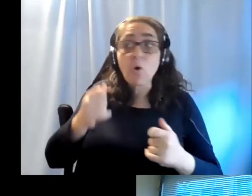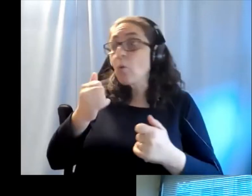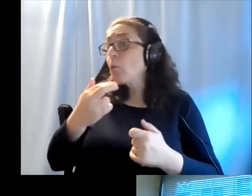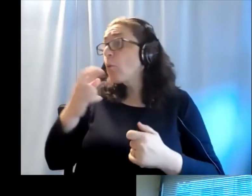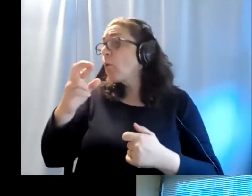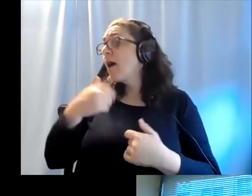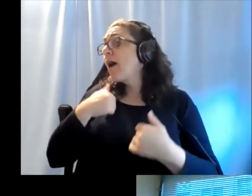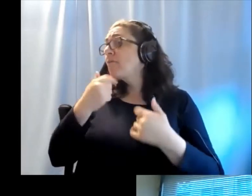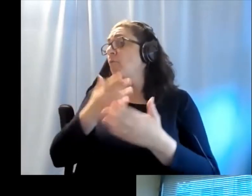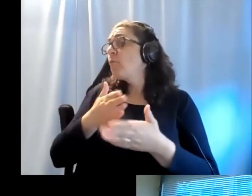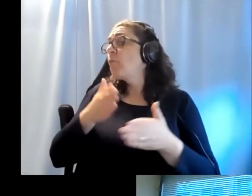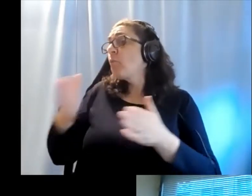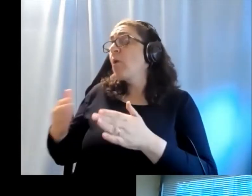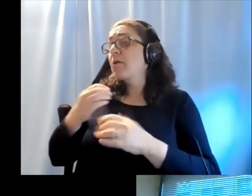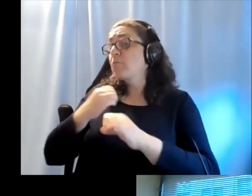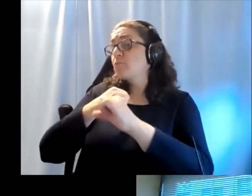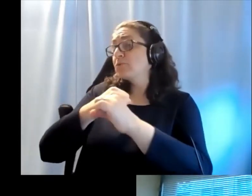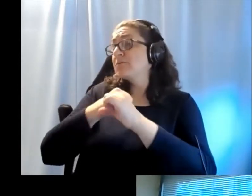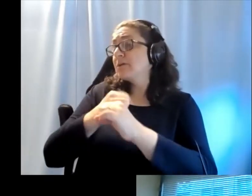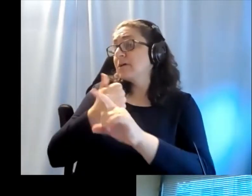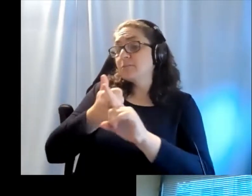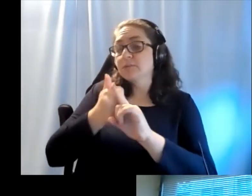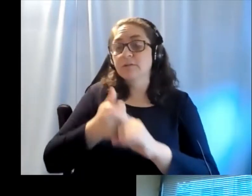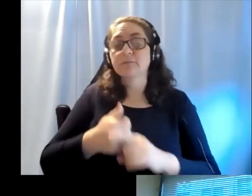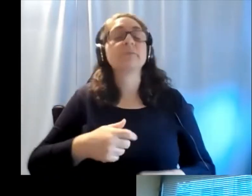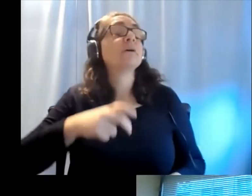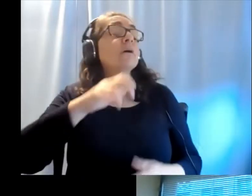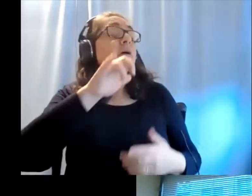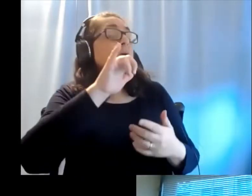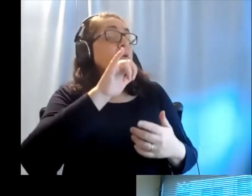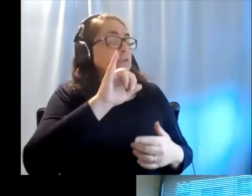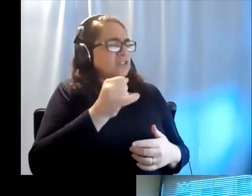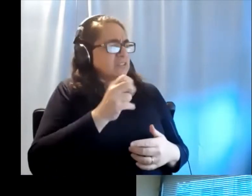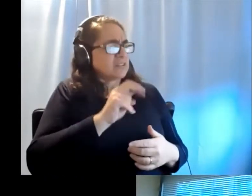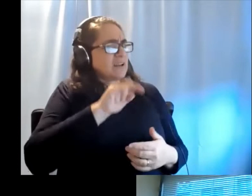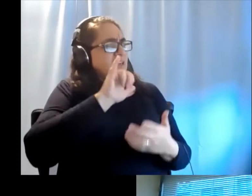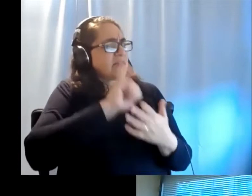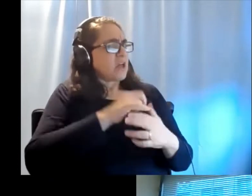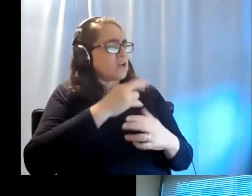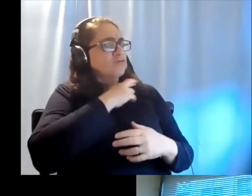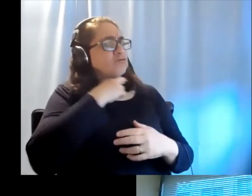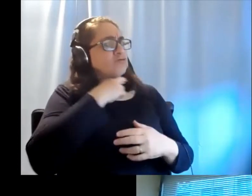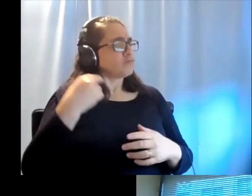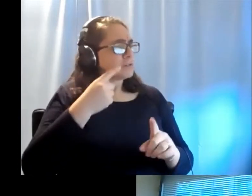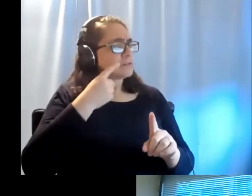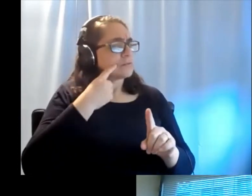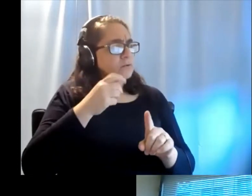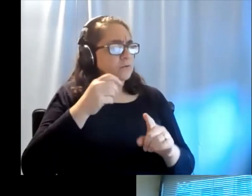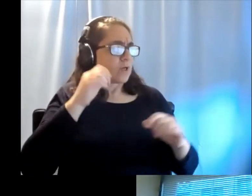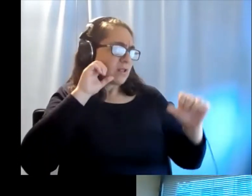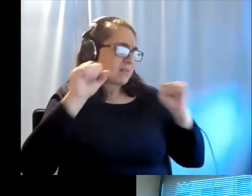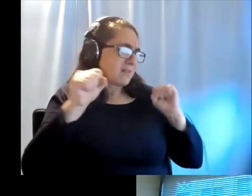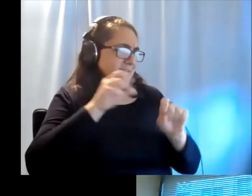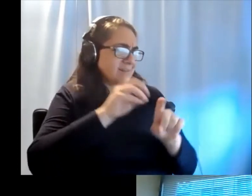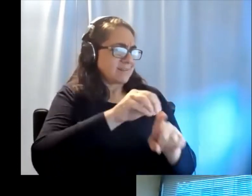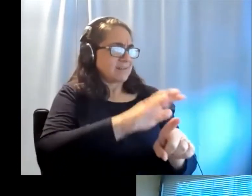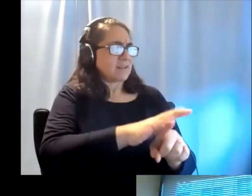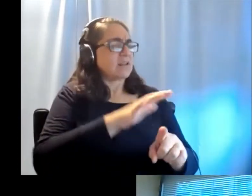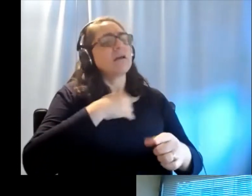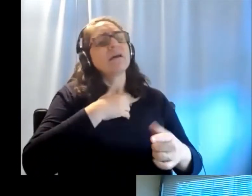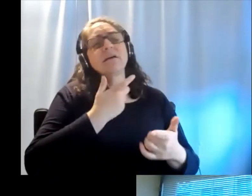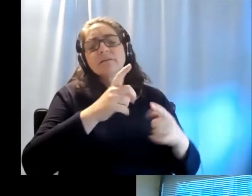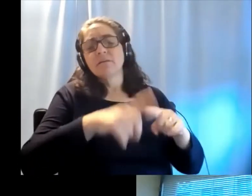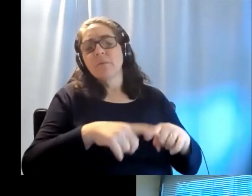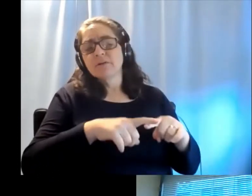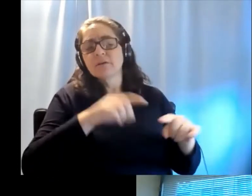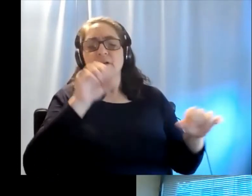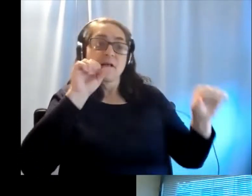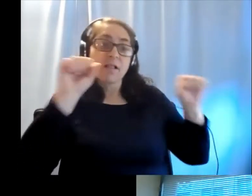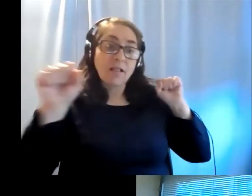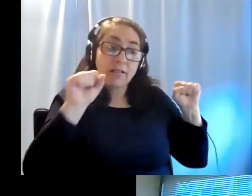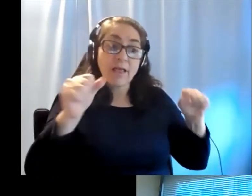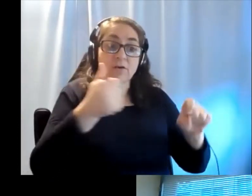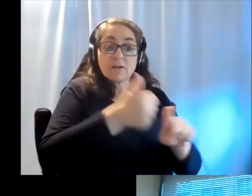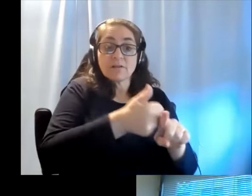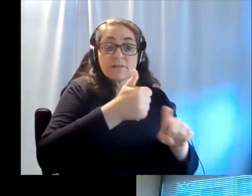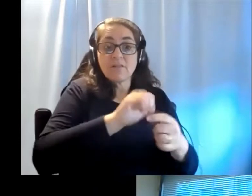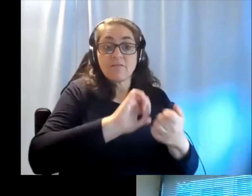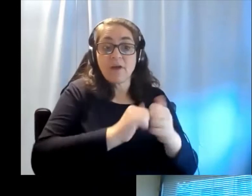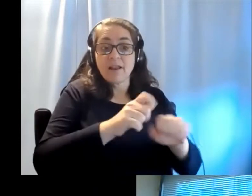It depends on how loud the noise is and how long you are exposed to it.